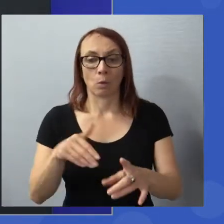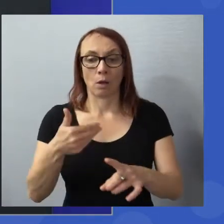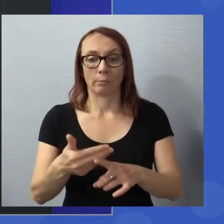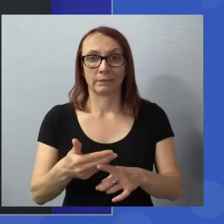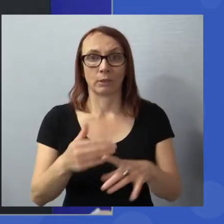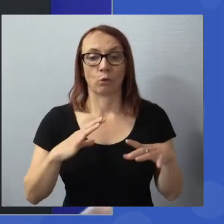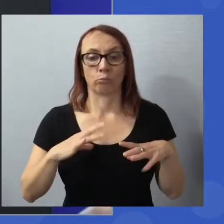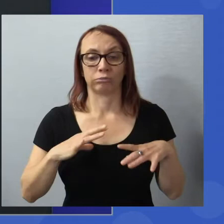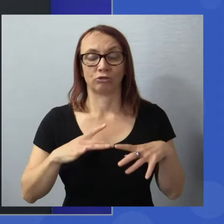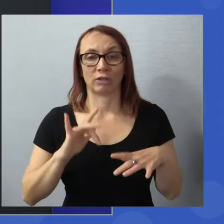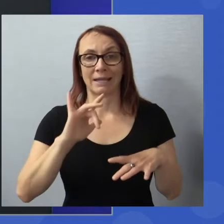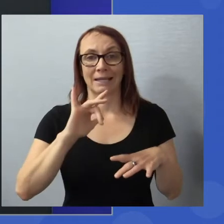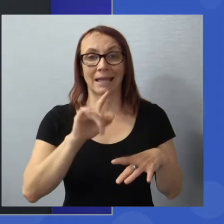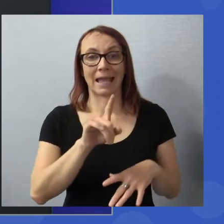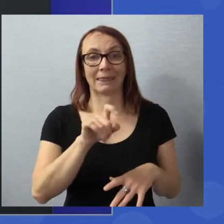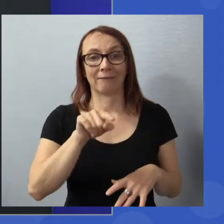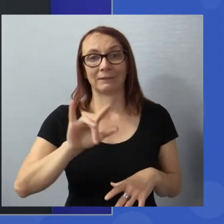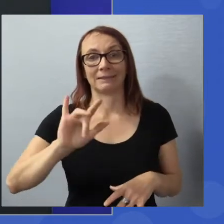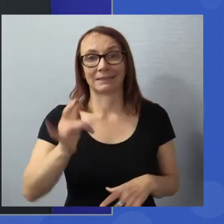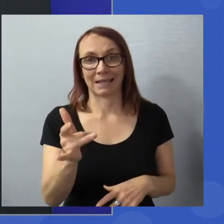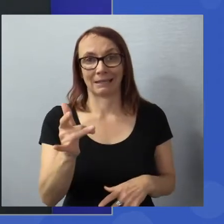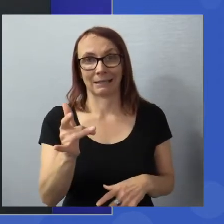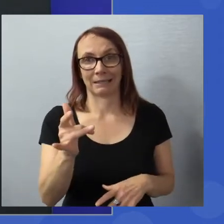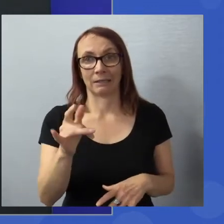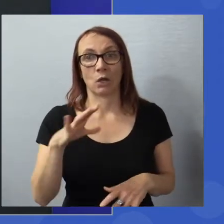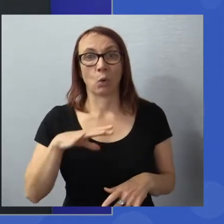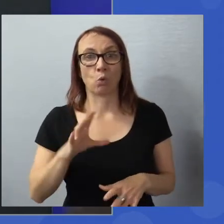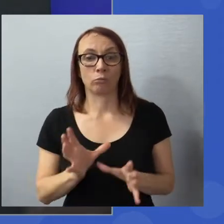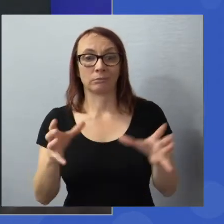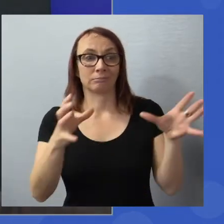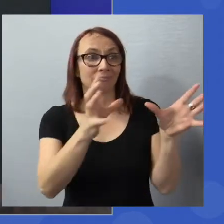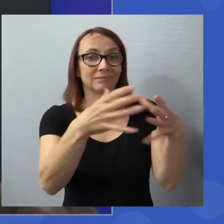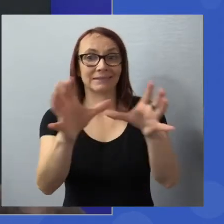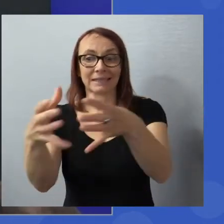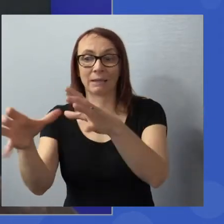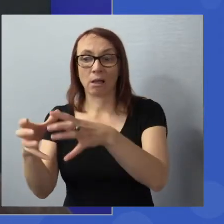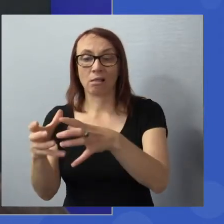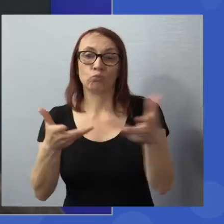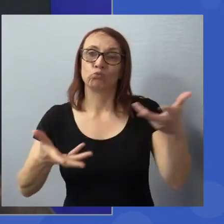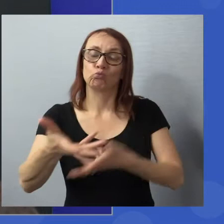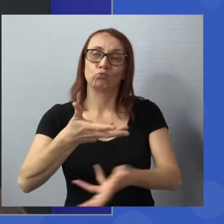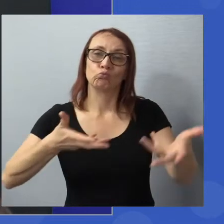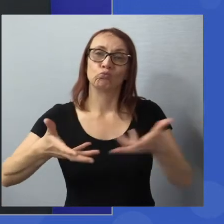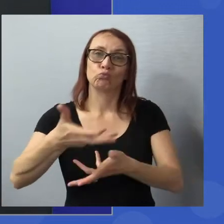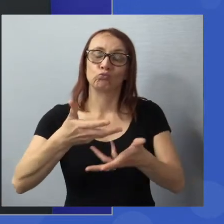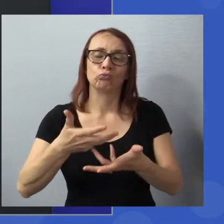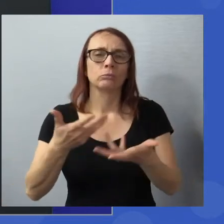will be at ten past eleven it's just have some conversations at our tables about what we've heard but also if there are any points of